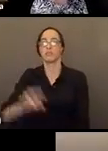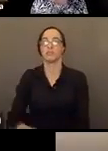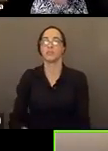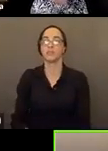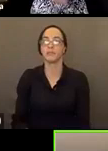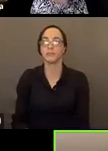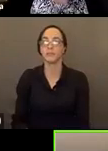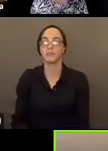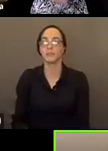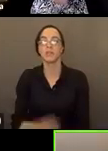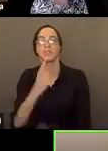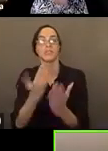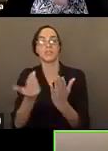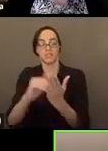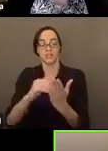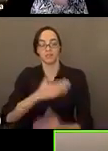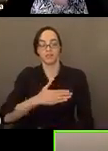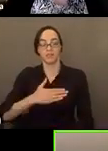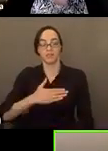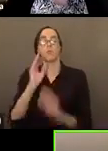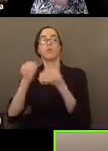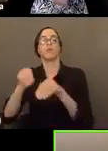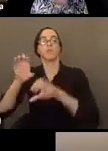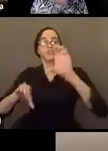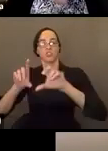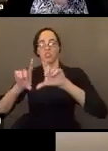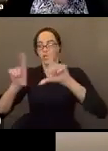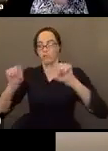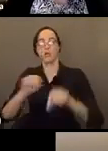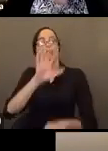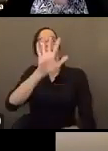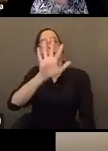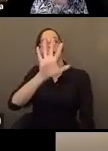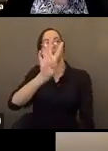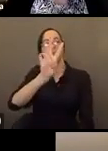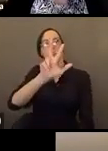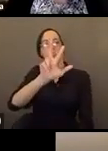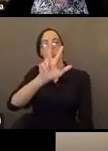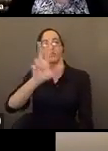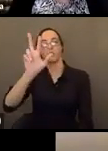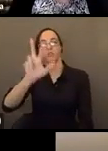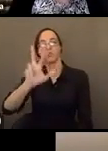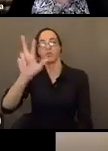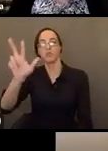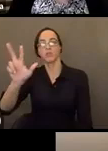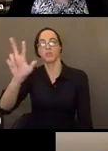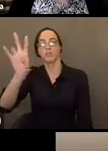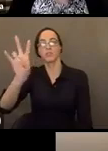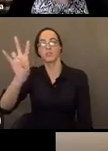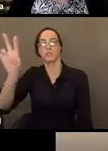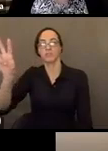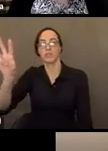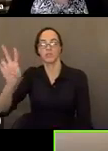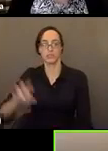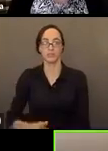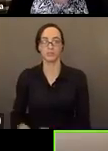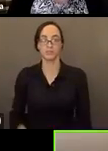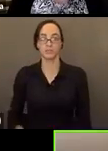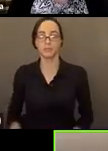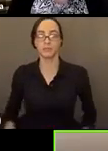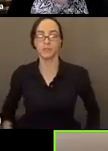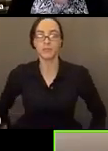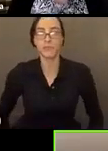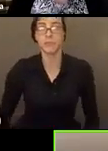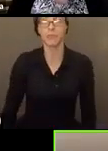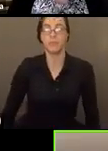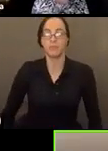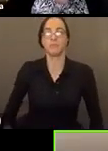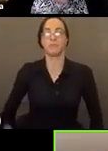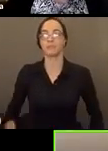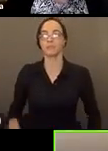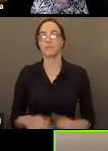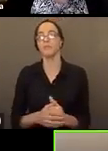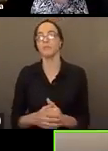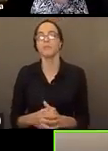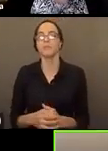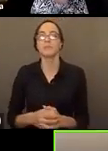say that again and we'll put it in the chat also 573-3377 and and what if i uh think that i might